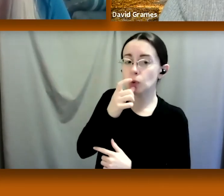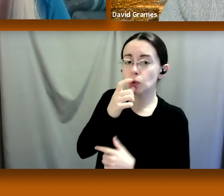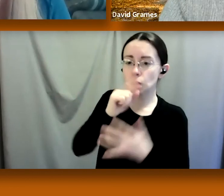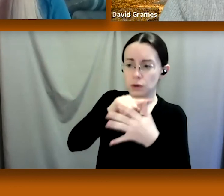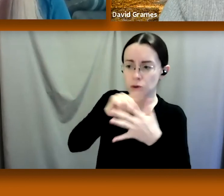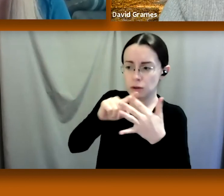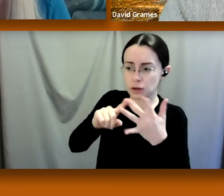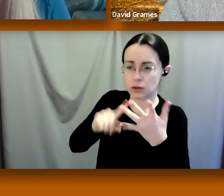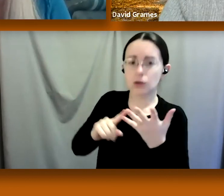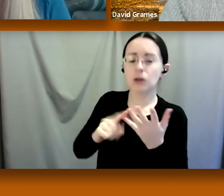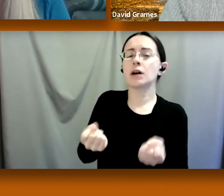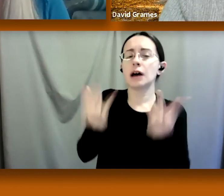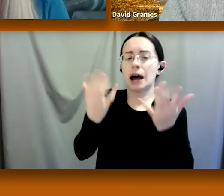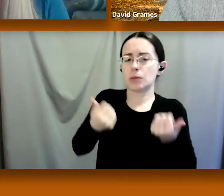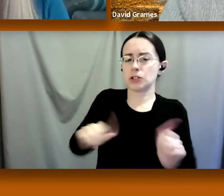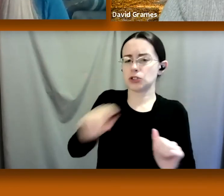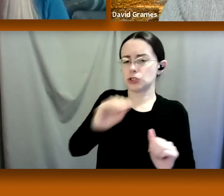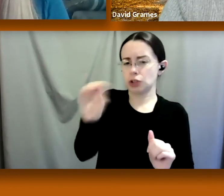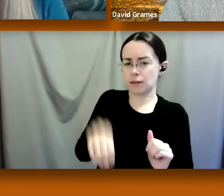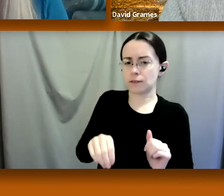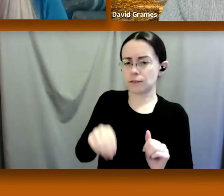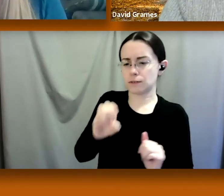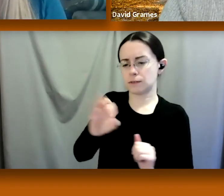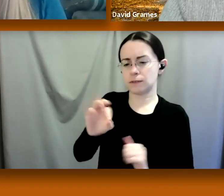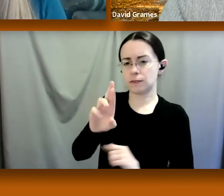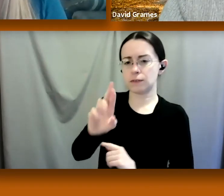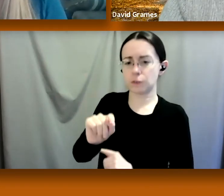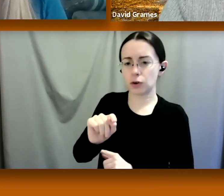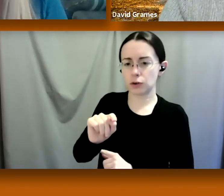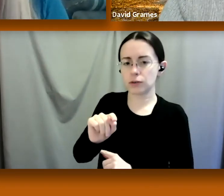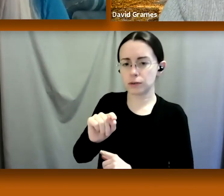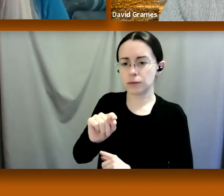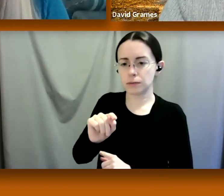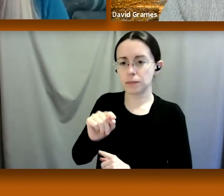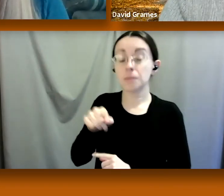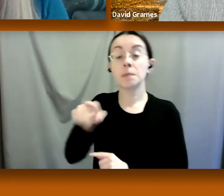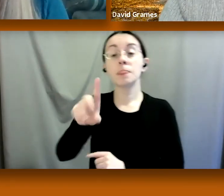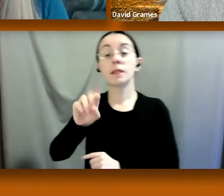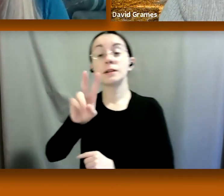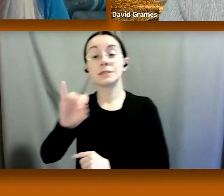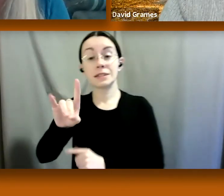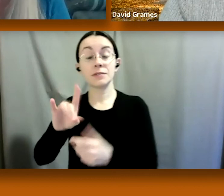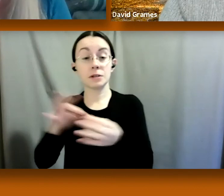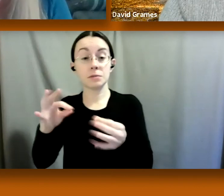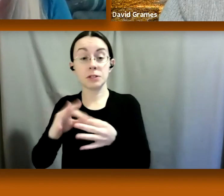for which people. So, he mentioned person-months, which can be a little tricky